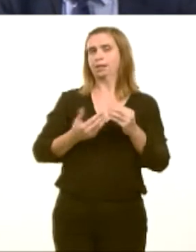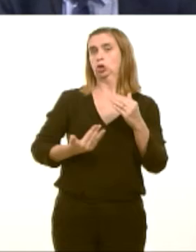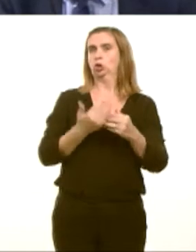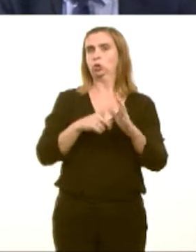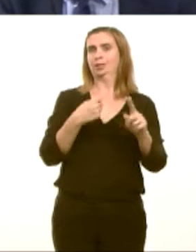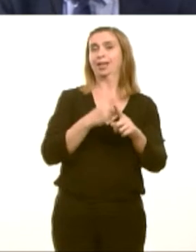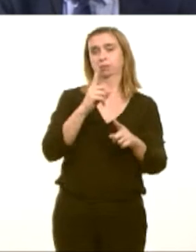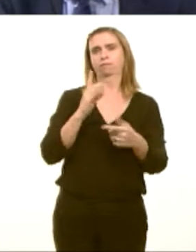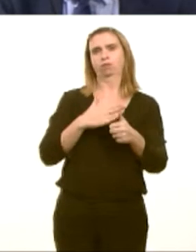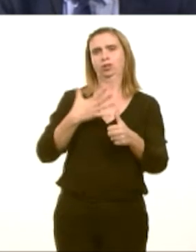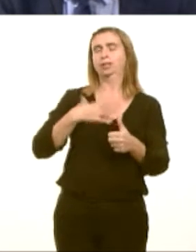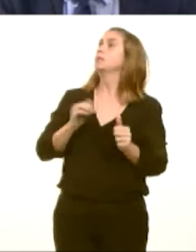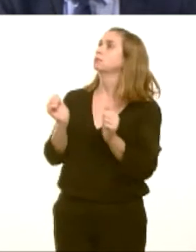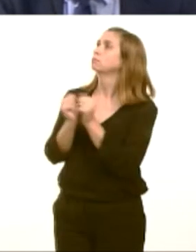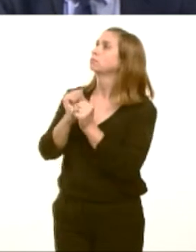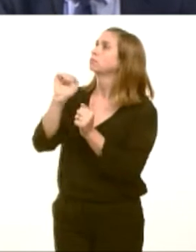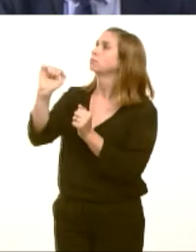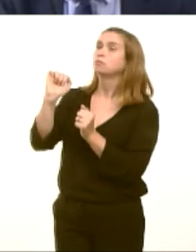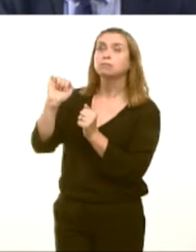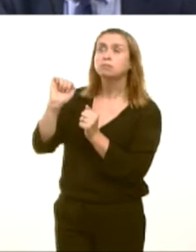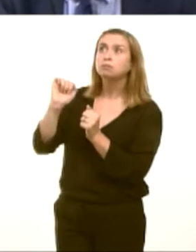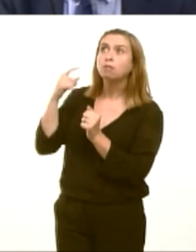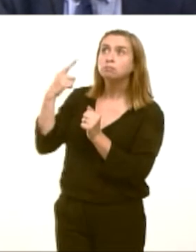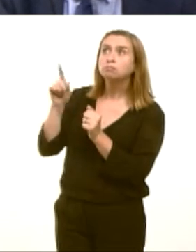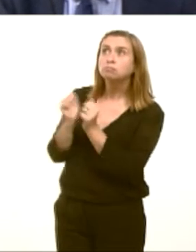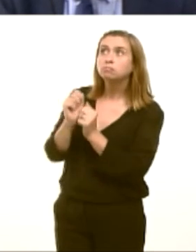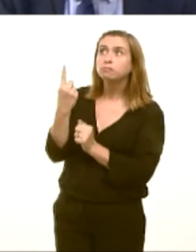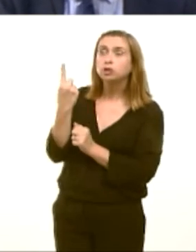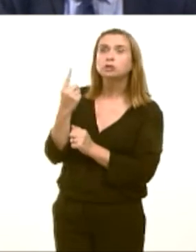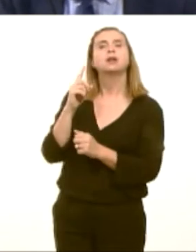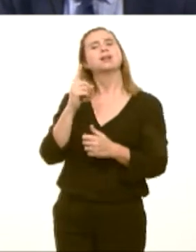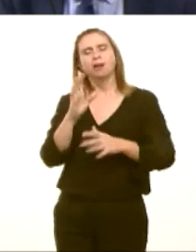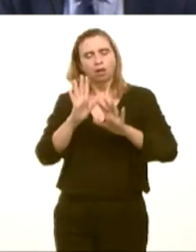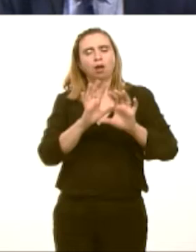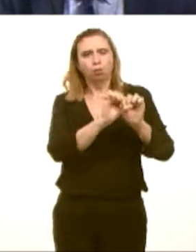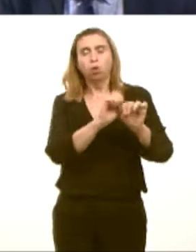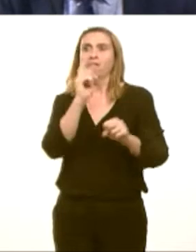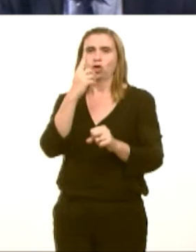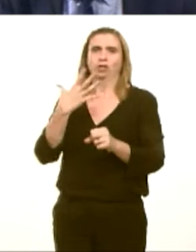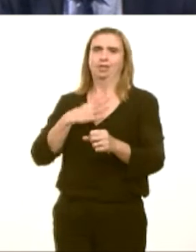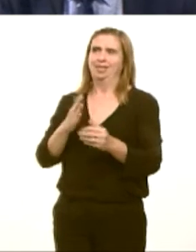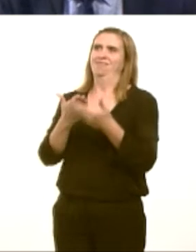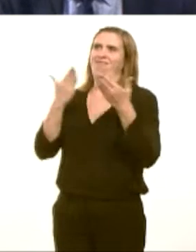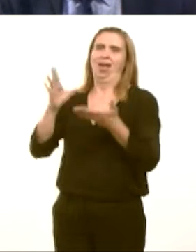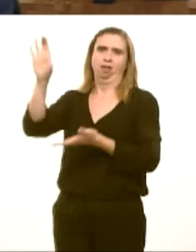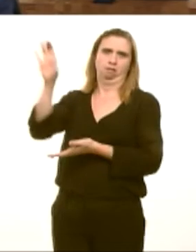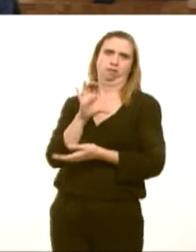Weíre not at that stage yet; we need some progress on fair funding first. We look forward to that happening as part of the spending review.